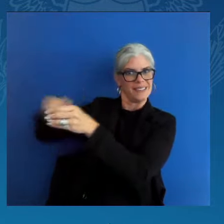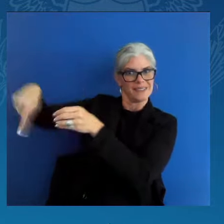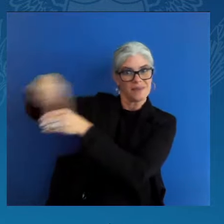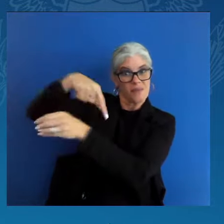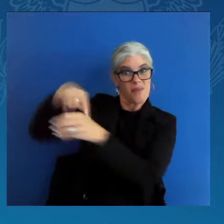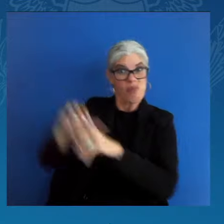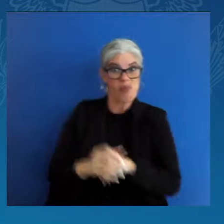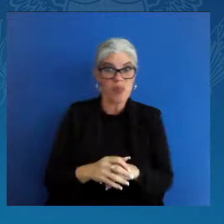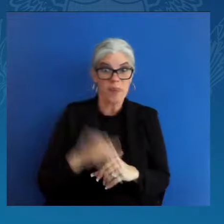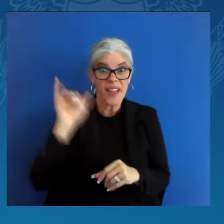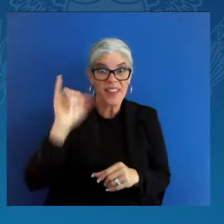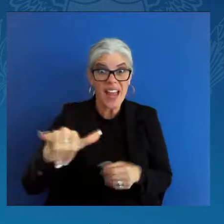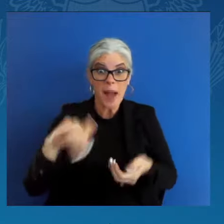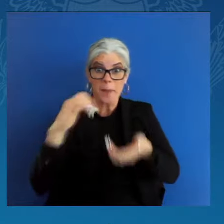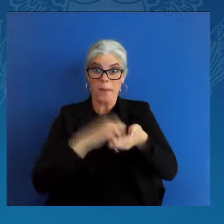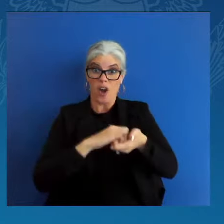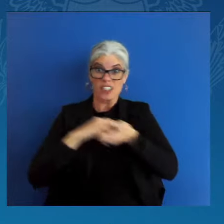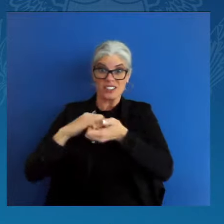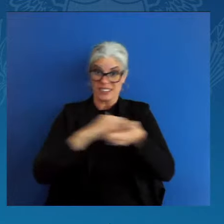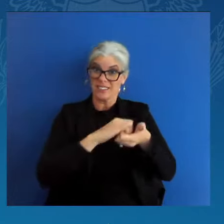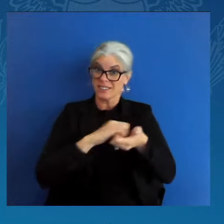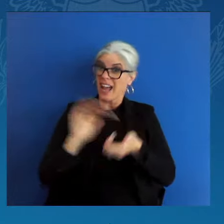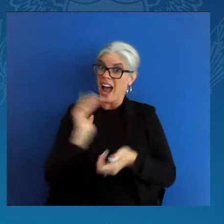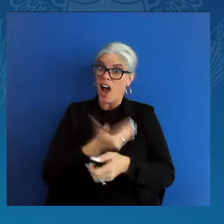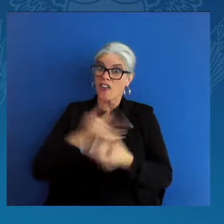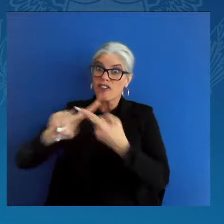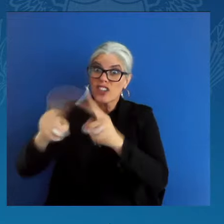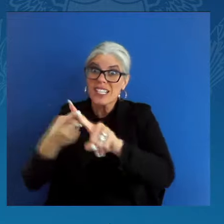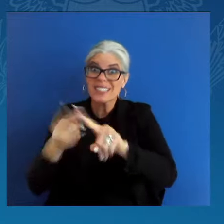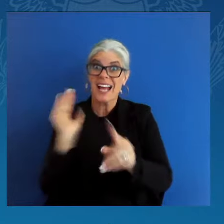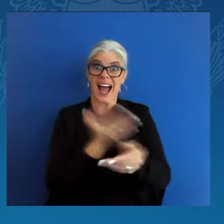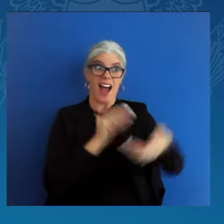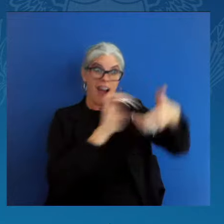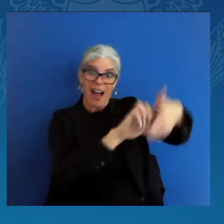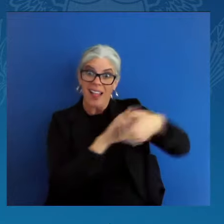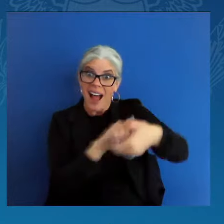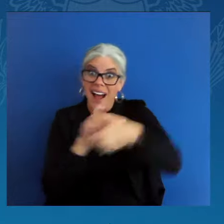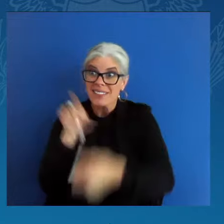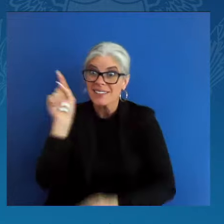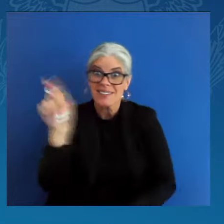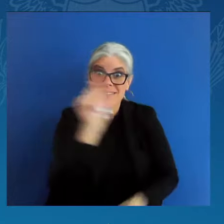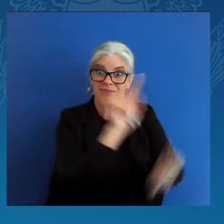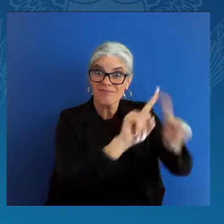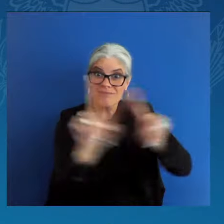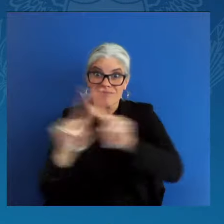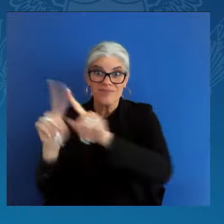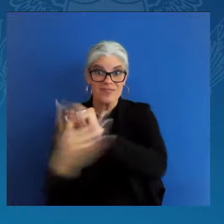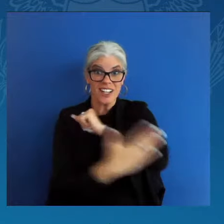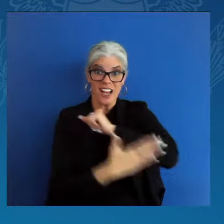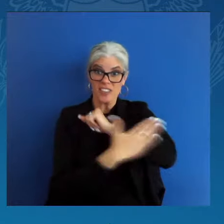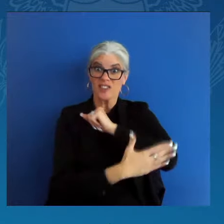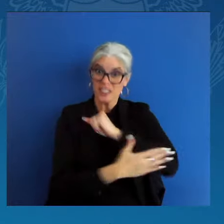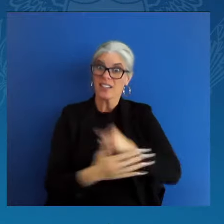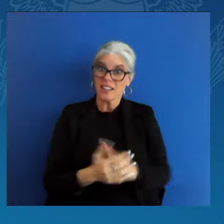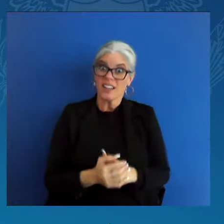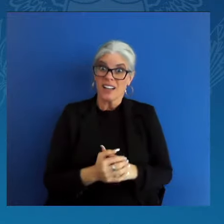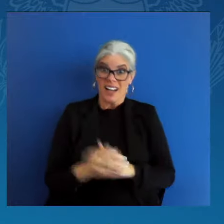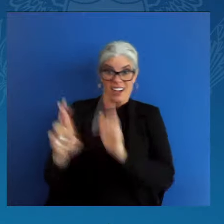was built by the European Space Agency. And Europe, Japan, and Canada will make significant contributions